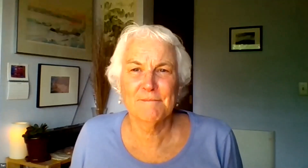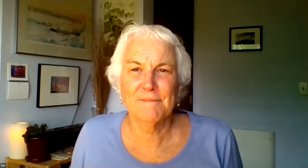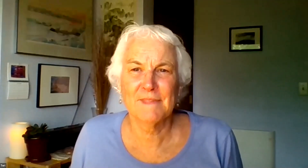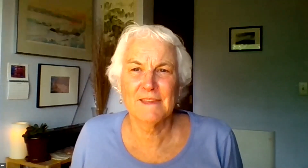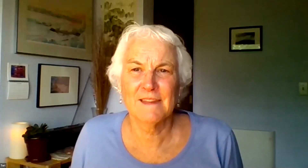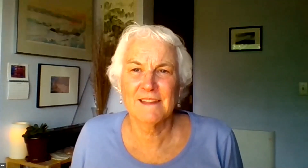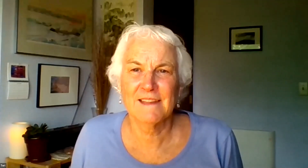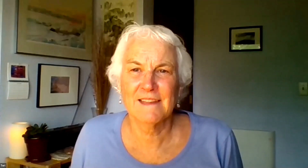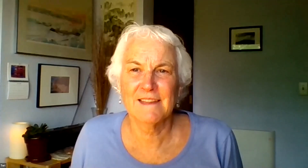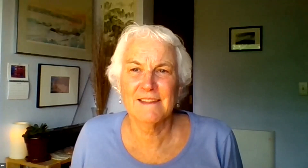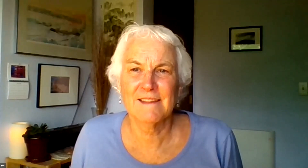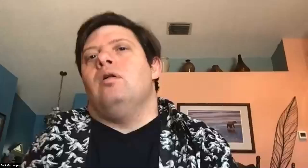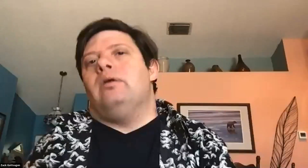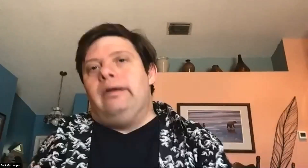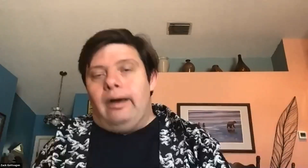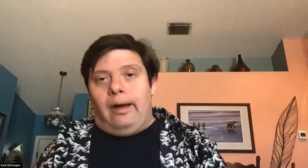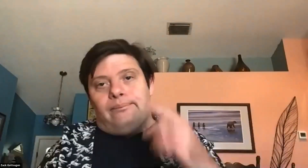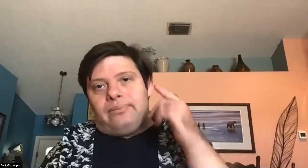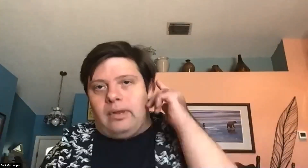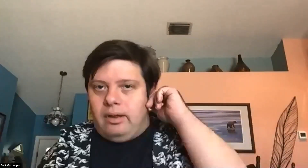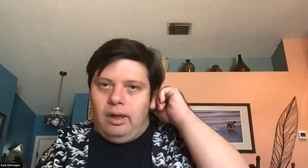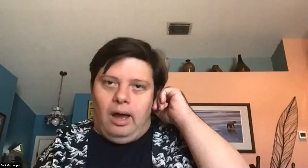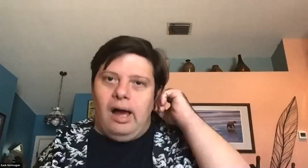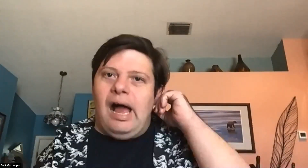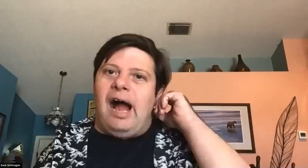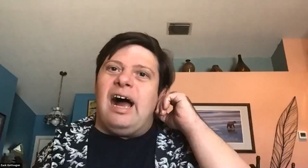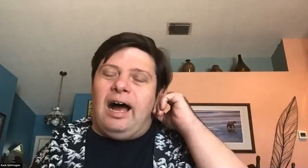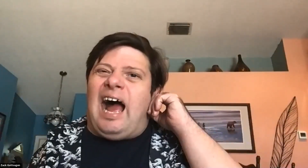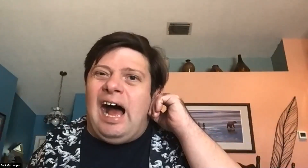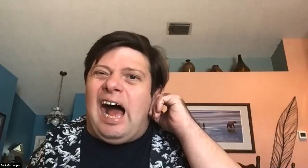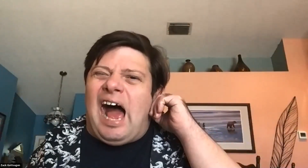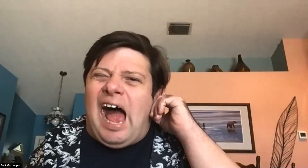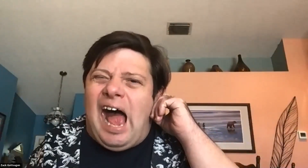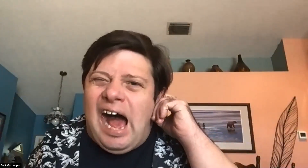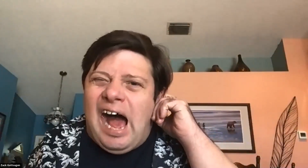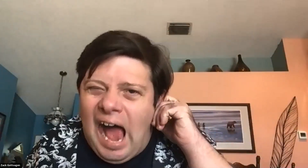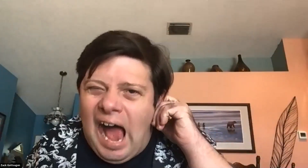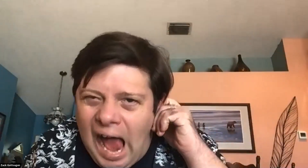Another question is what other jobs have you had? Have you had any other jobs besides